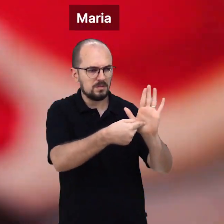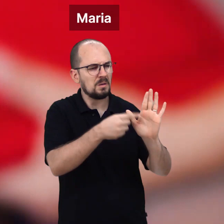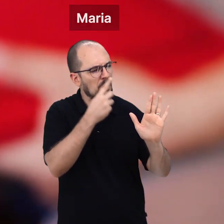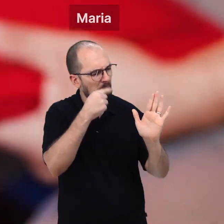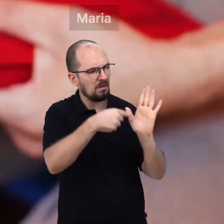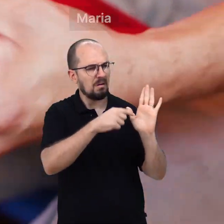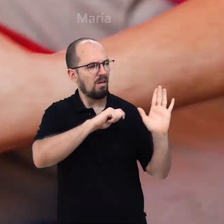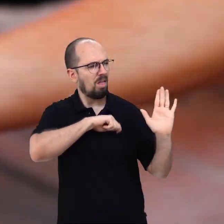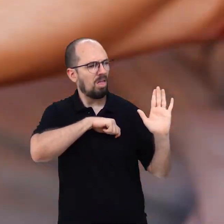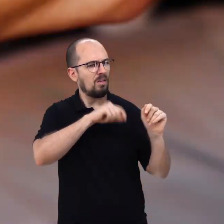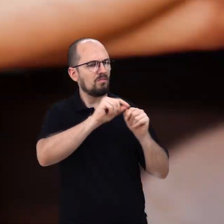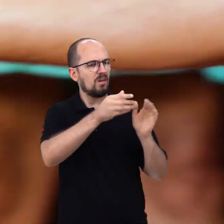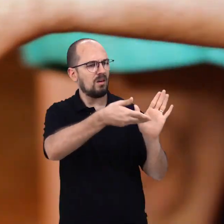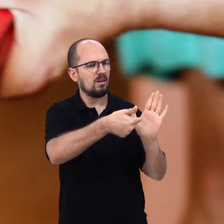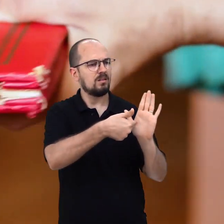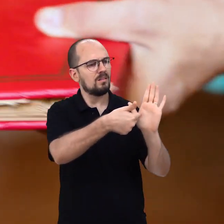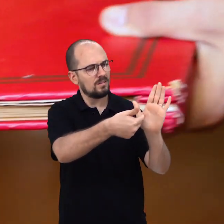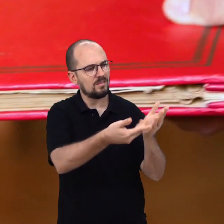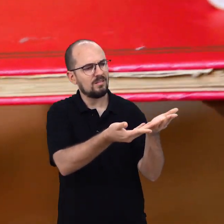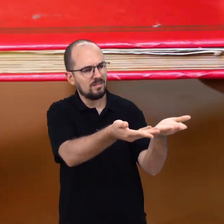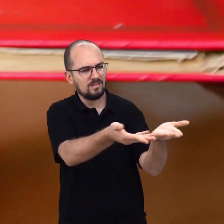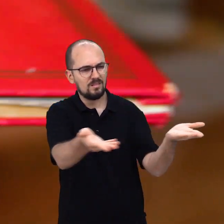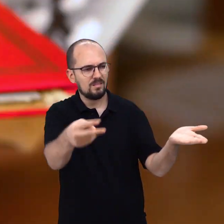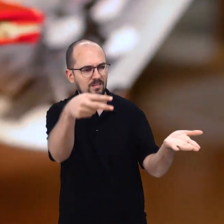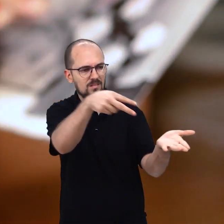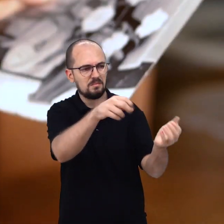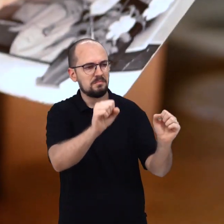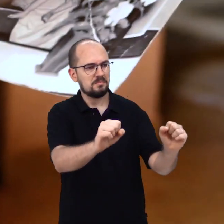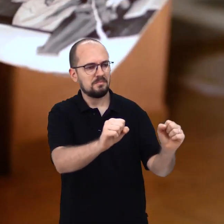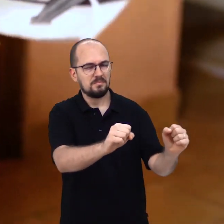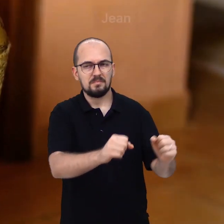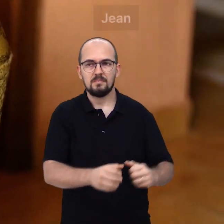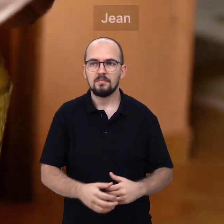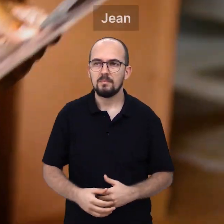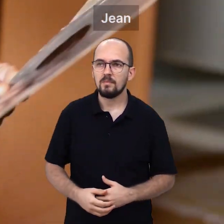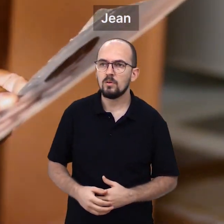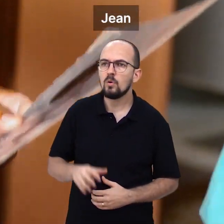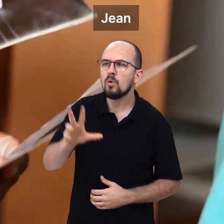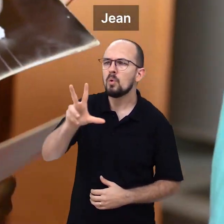[MARIA] This must've been done on purpose, right? [MARIA] Look at this.